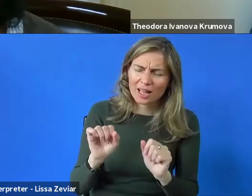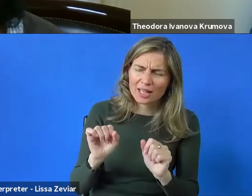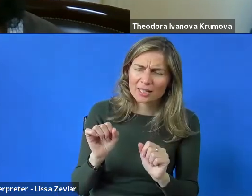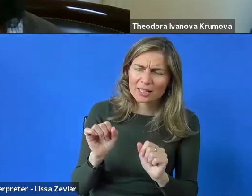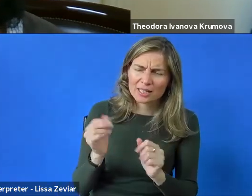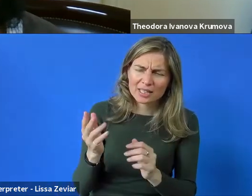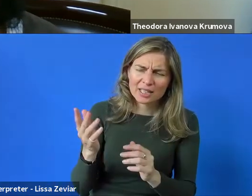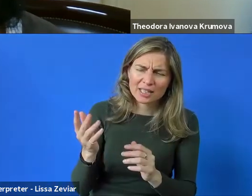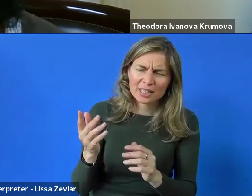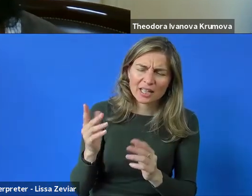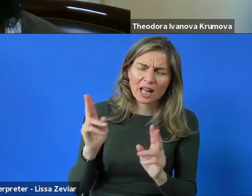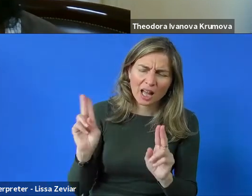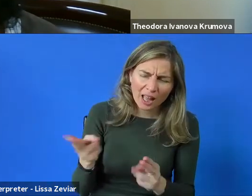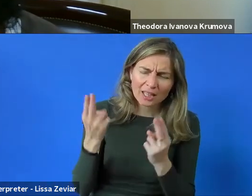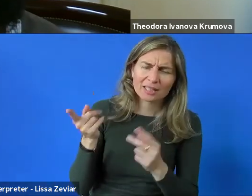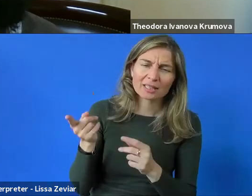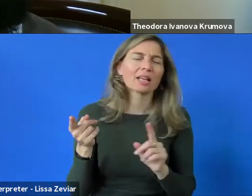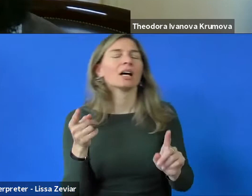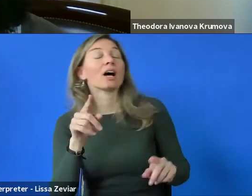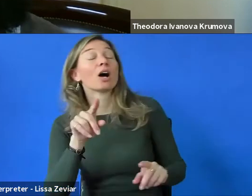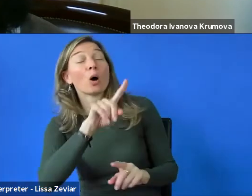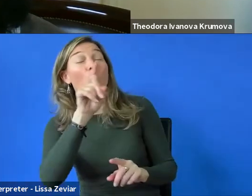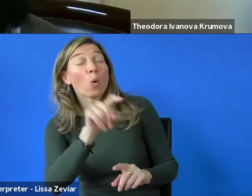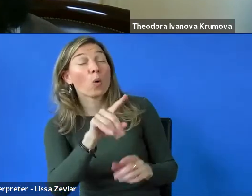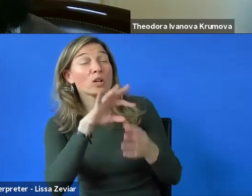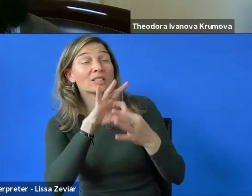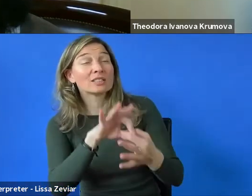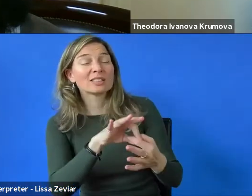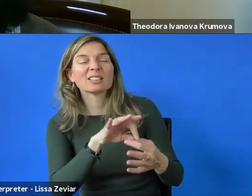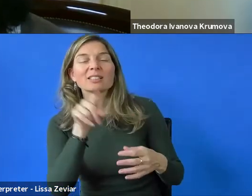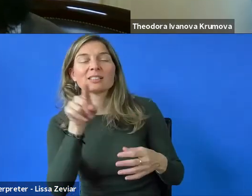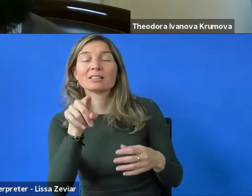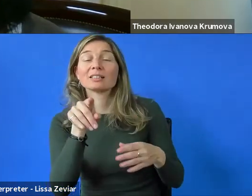The question was whether you have an idea of the standards used by the committee.